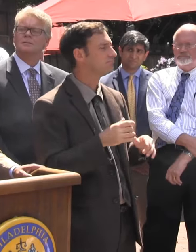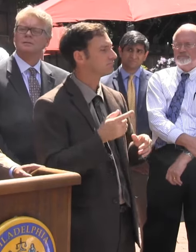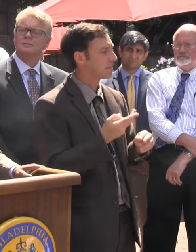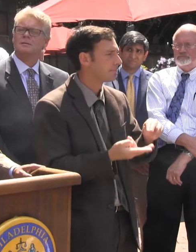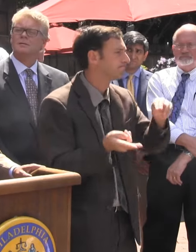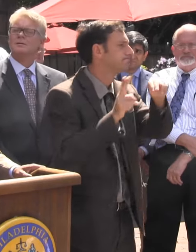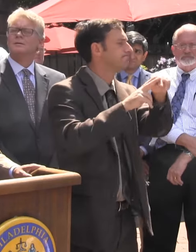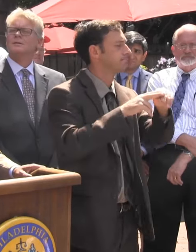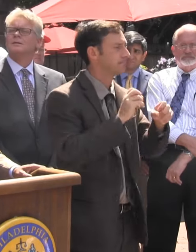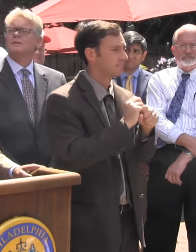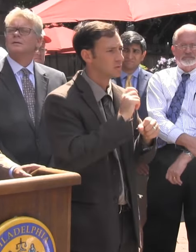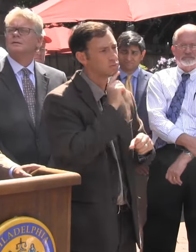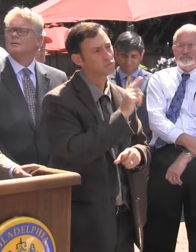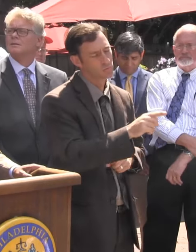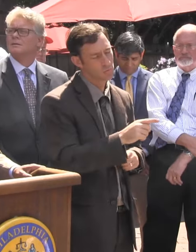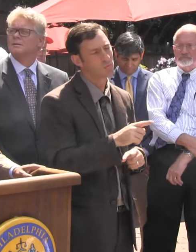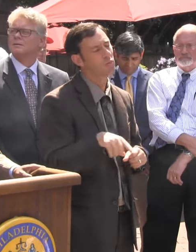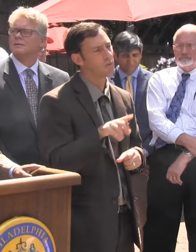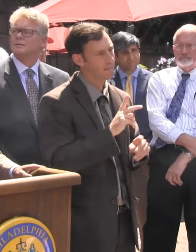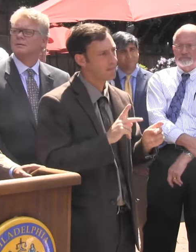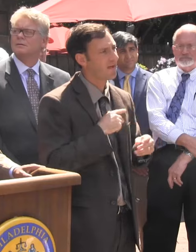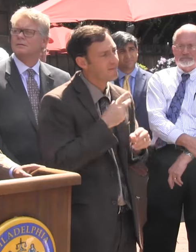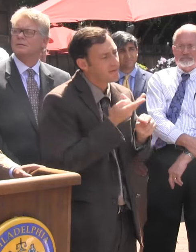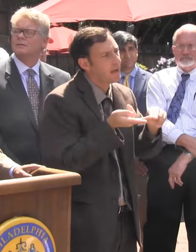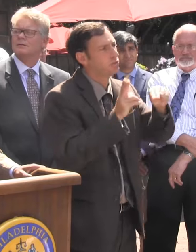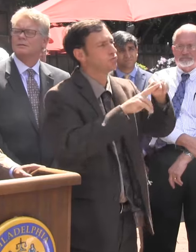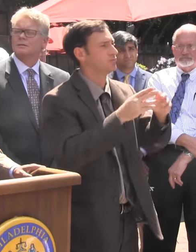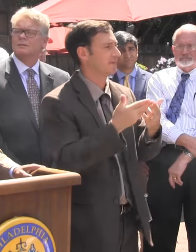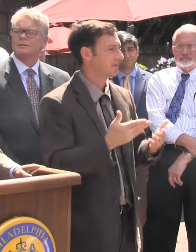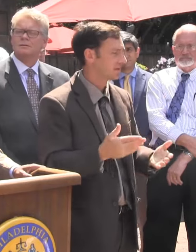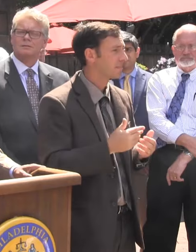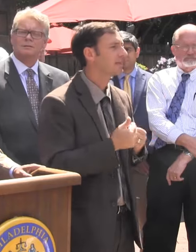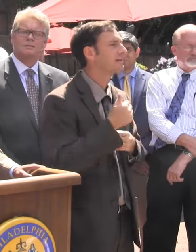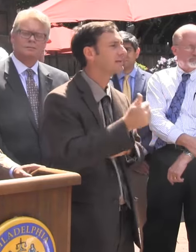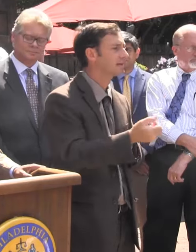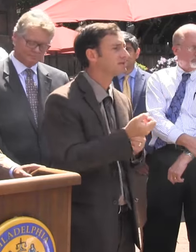folks have the little extra stuff. But in the next few days we'll be able to talk about